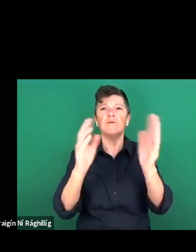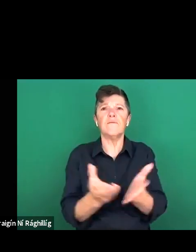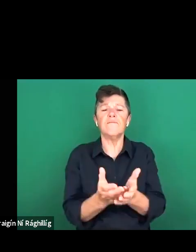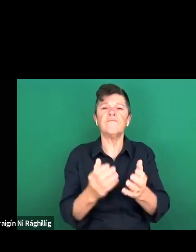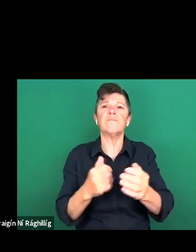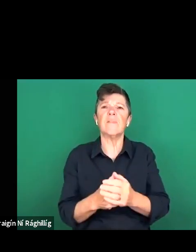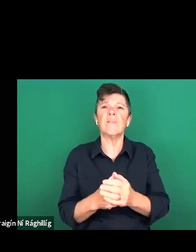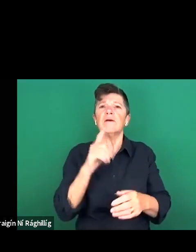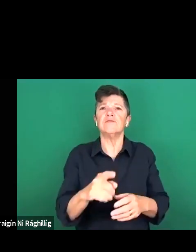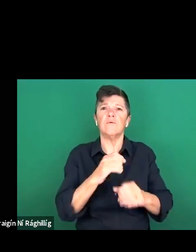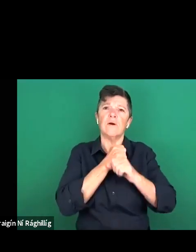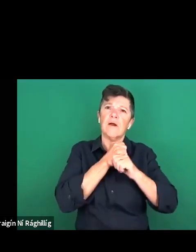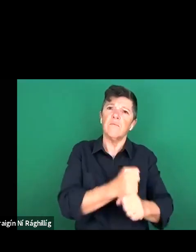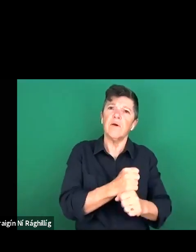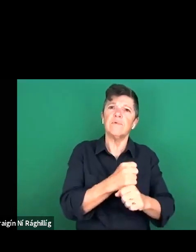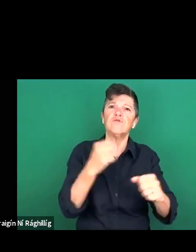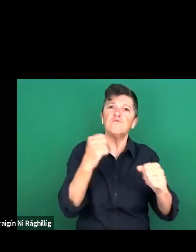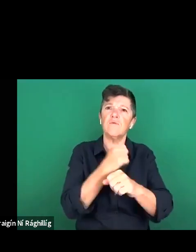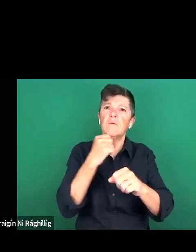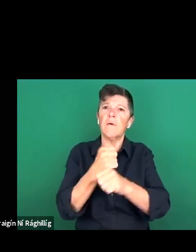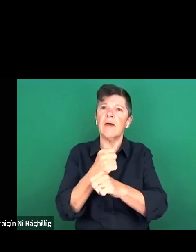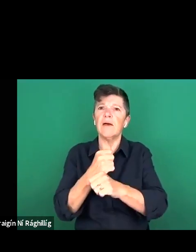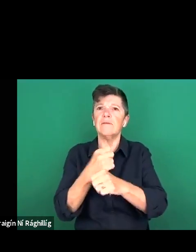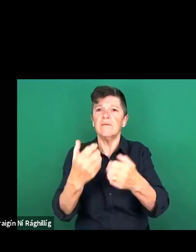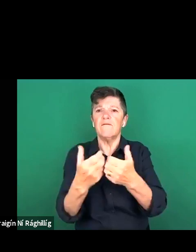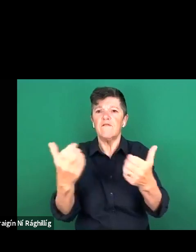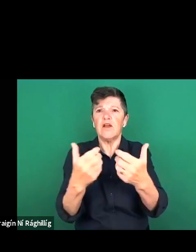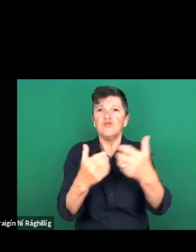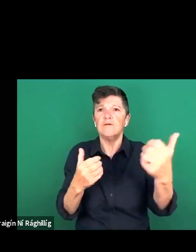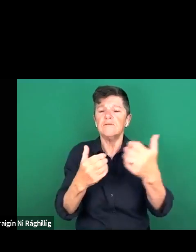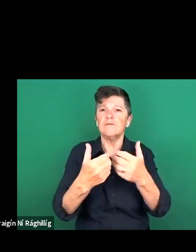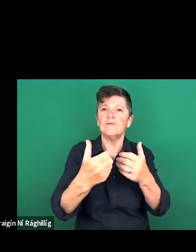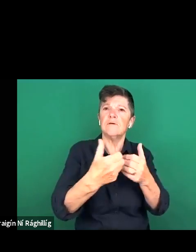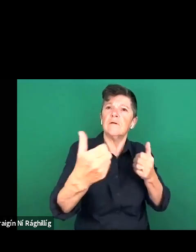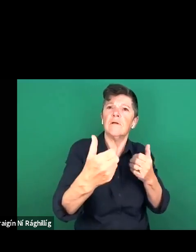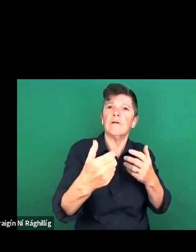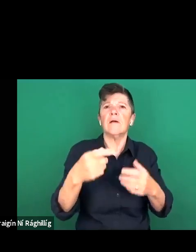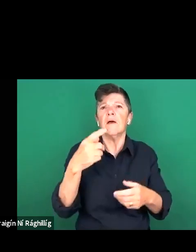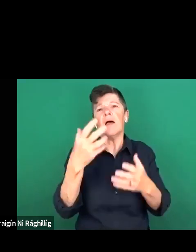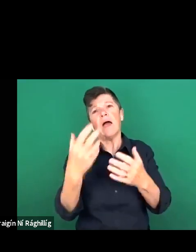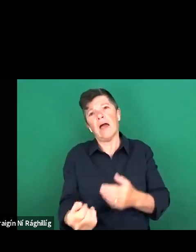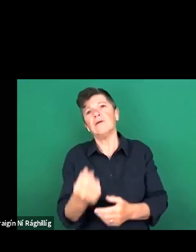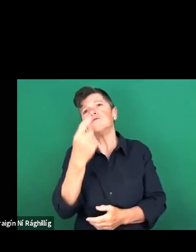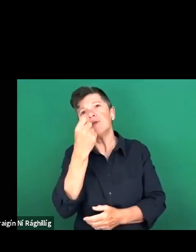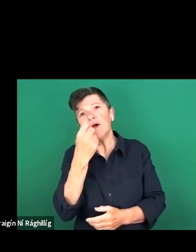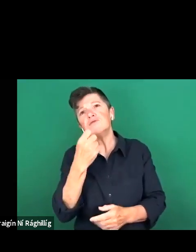and colonial global leads to the structures of